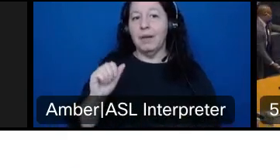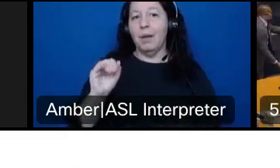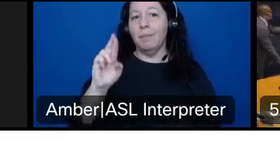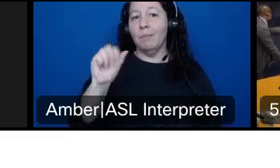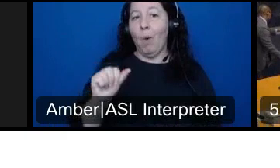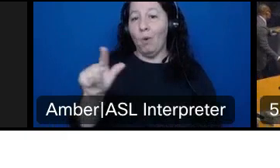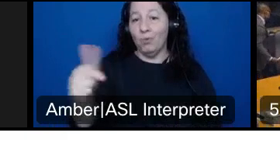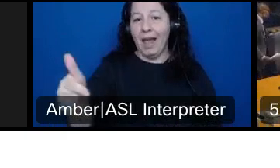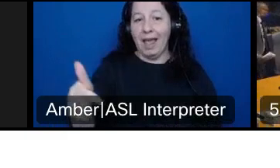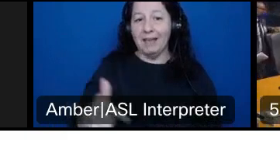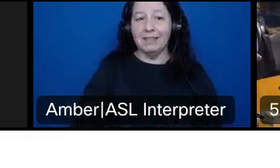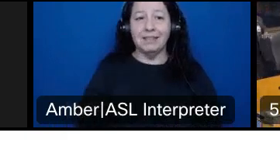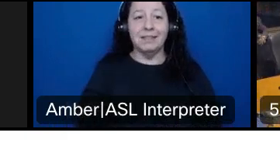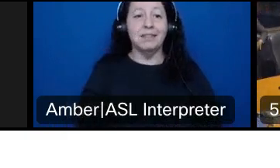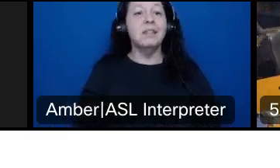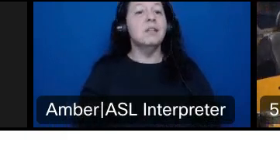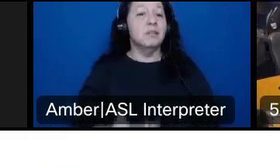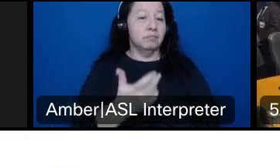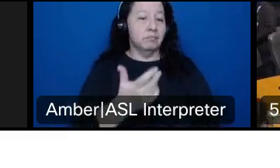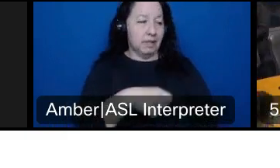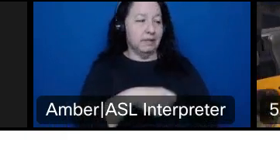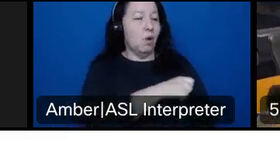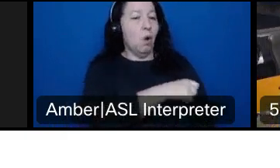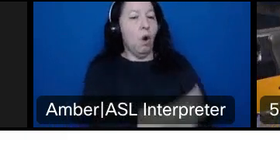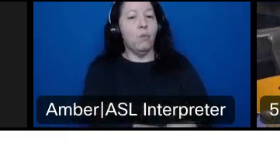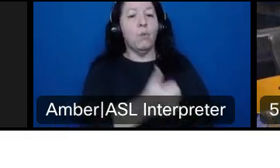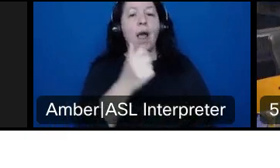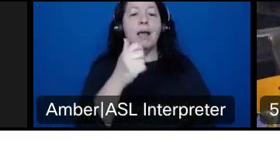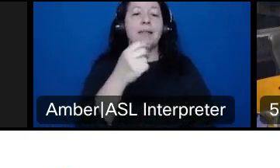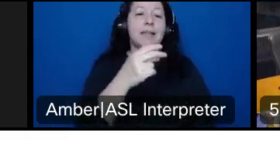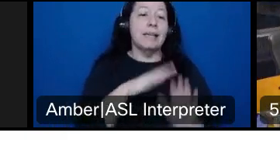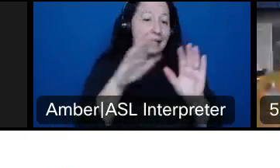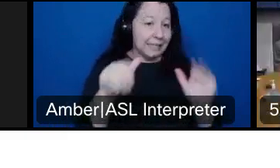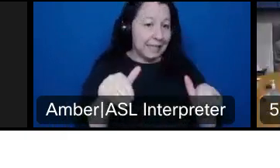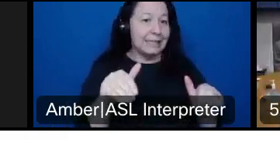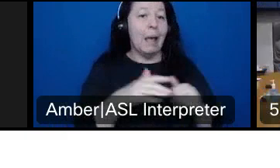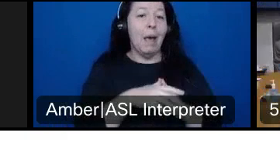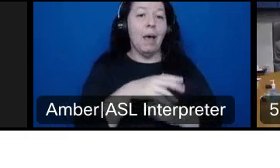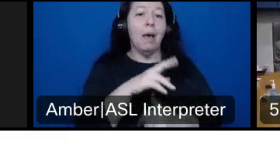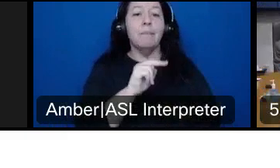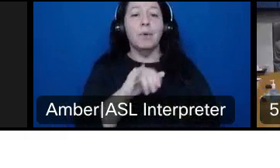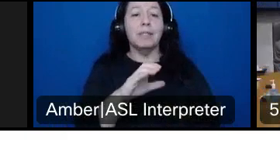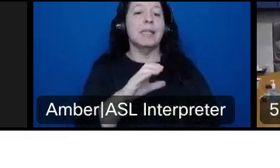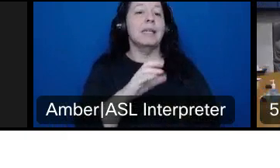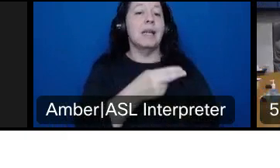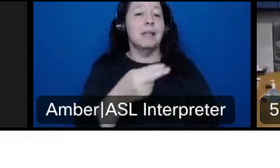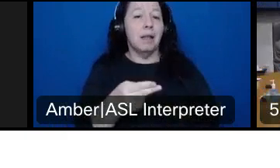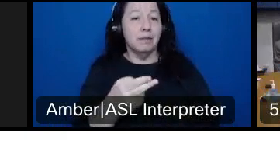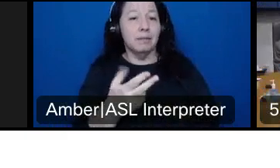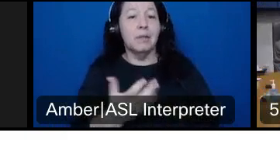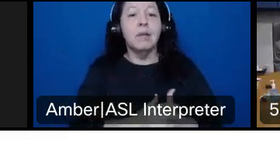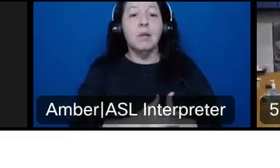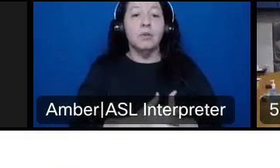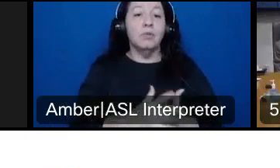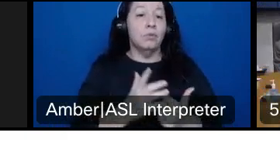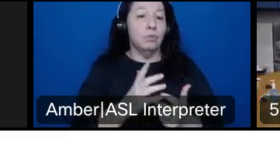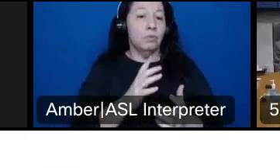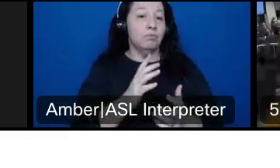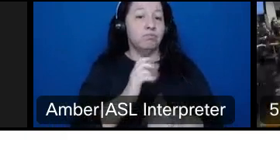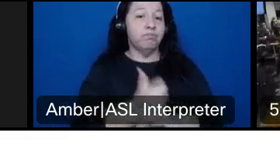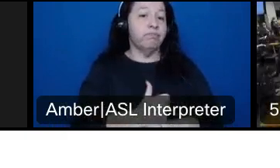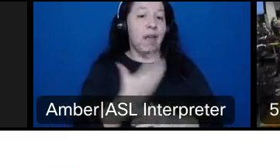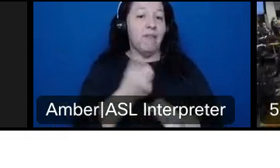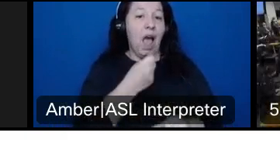Um, authorizing the New York City, health and hospitals corporation the system to execute a 5 year revokable license agreement with the New York City Police Department.